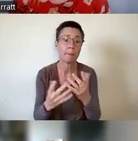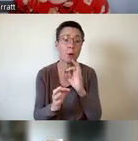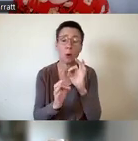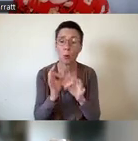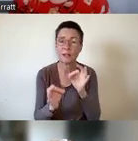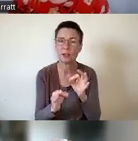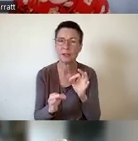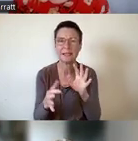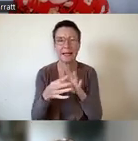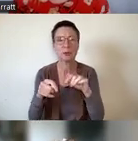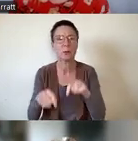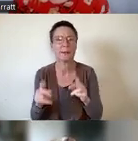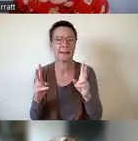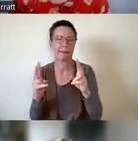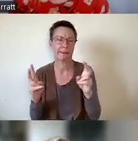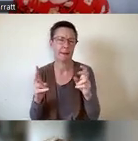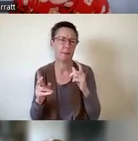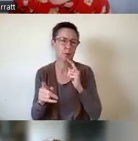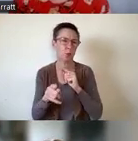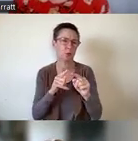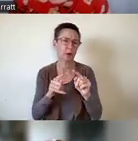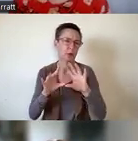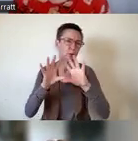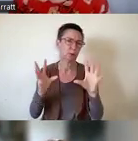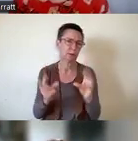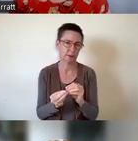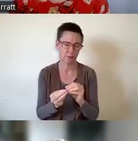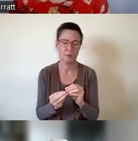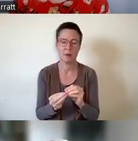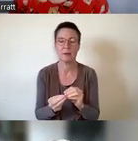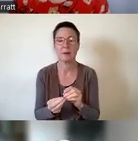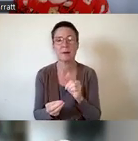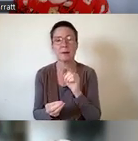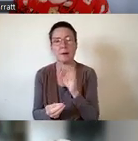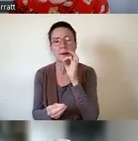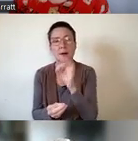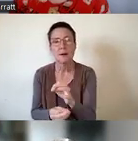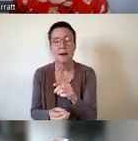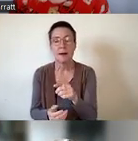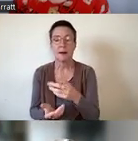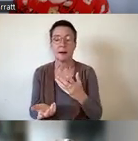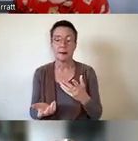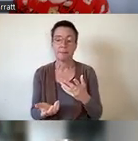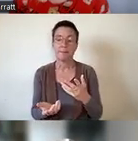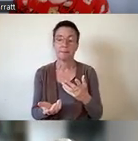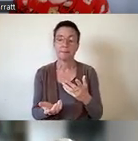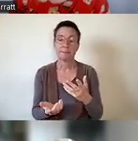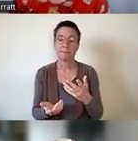so hopefully this captures most of them. How would you suggest handling a variable work history